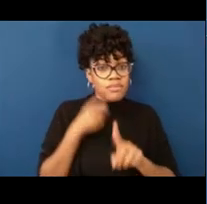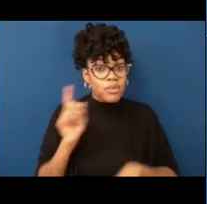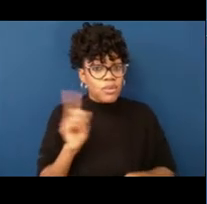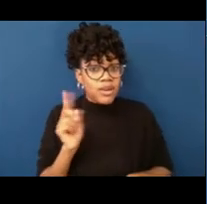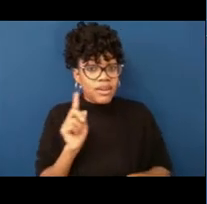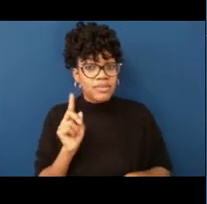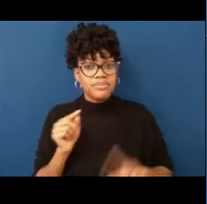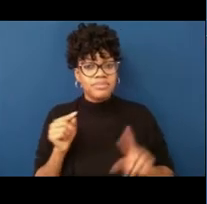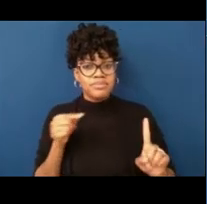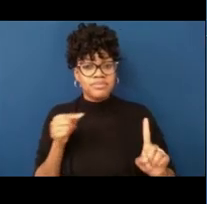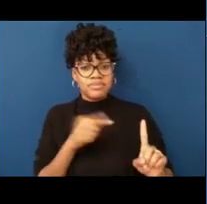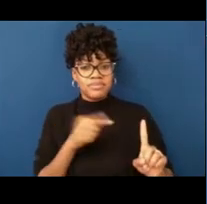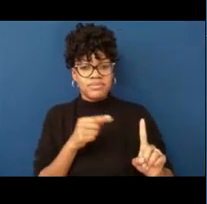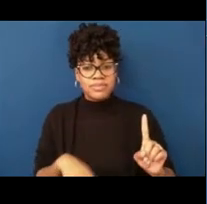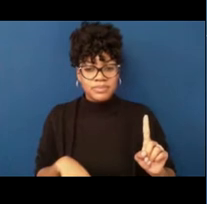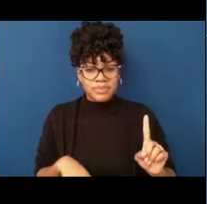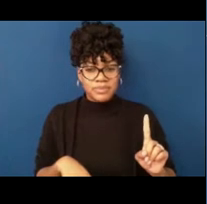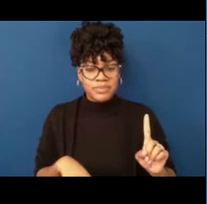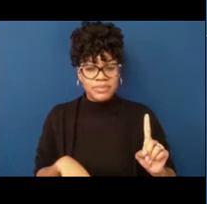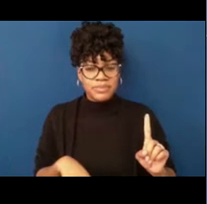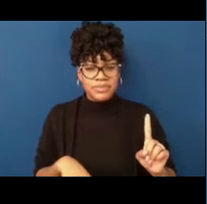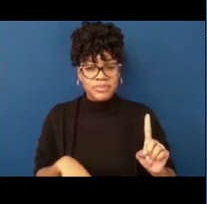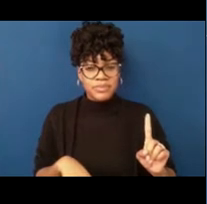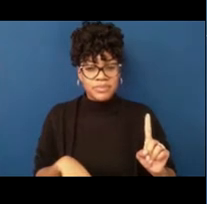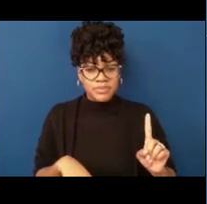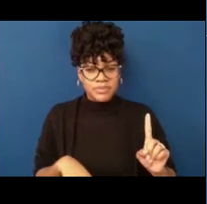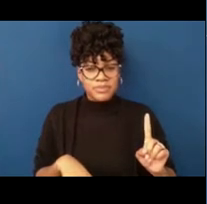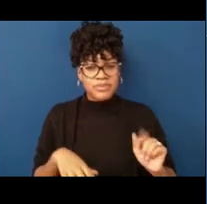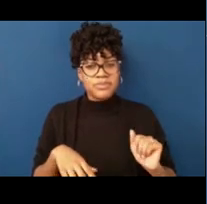which is located on the west side of the Island of Oahu.